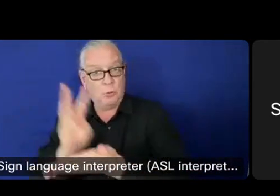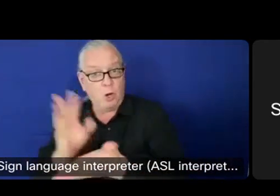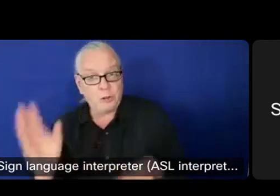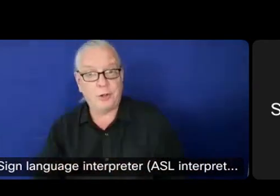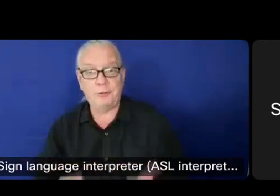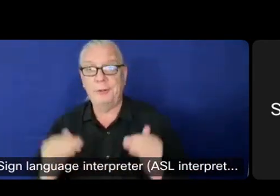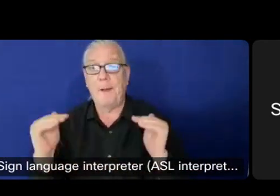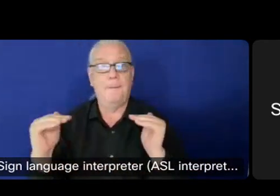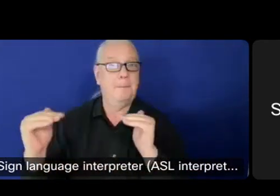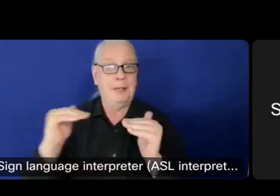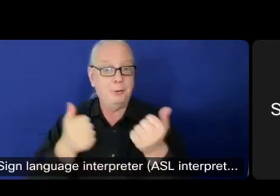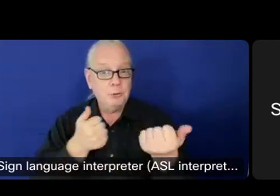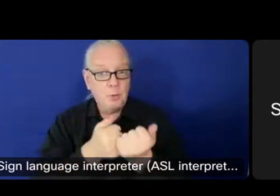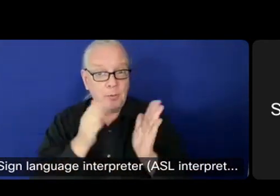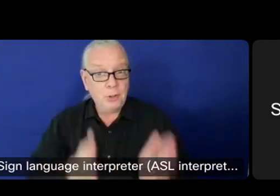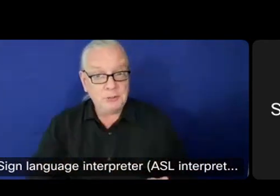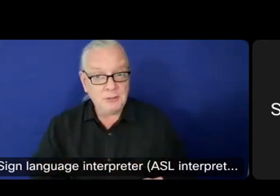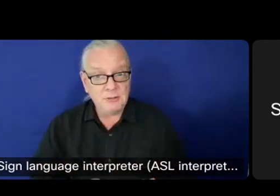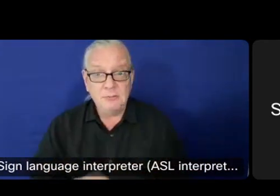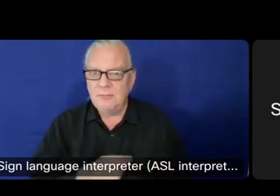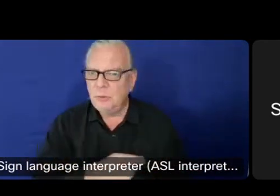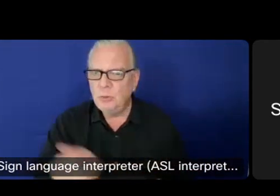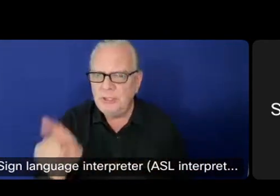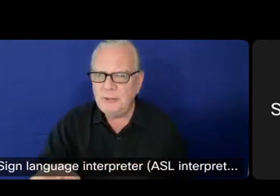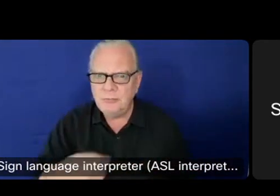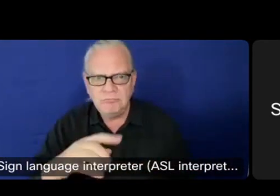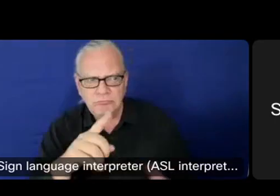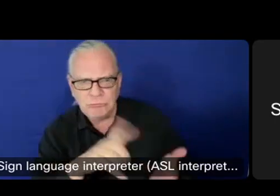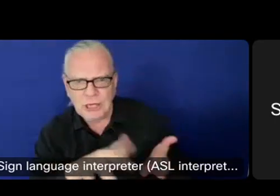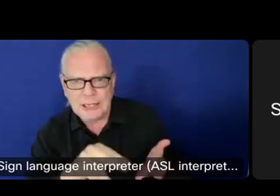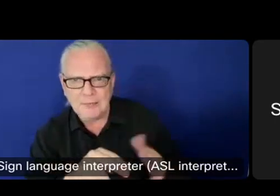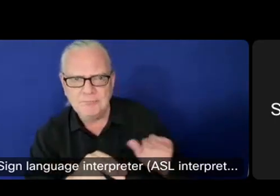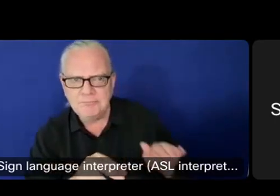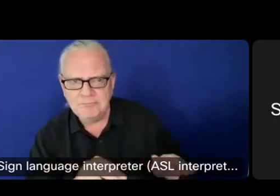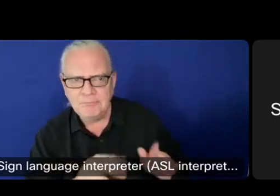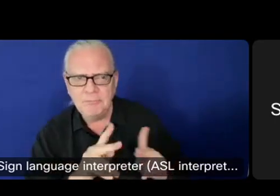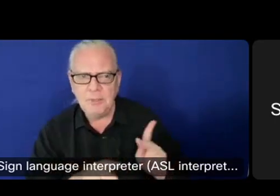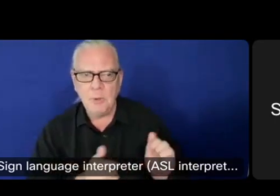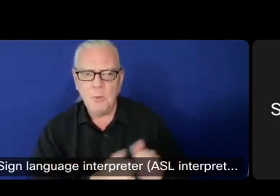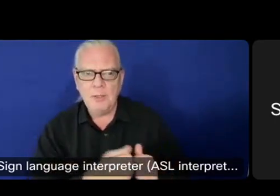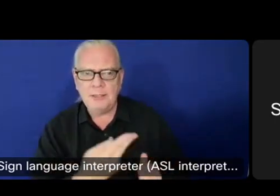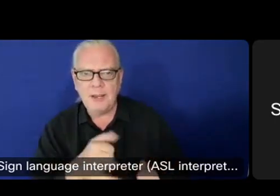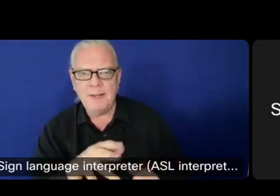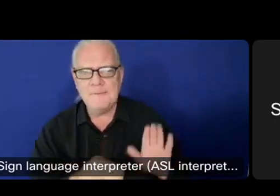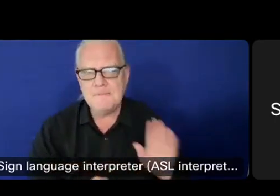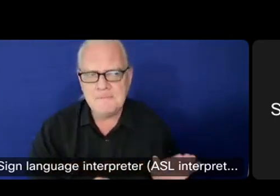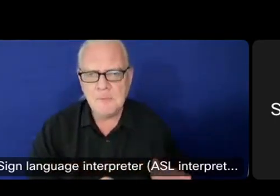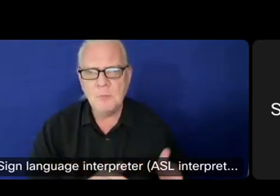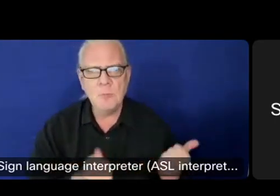support person, you should also be asking us, and by us, I mean people living with HIV about our medications so that it's often